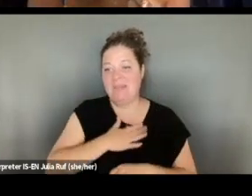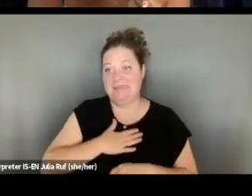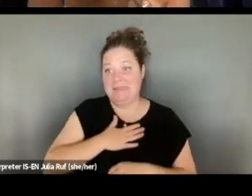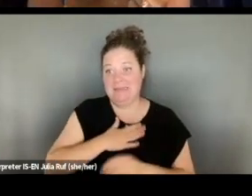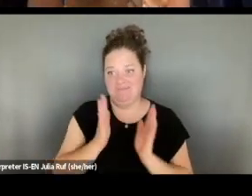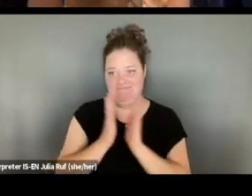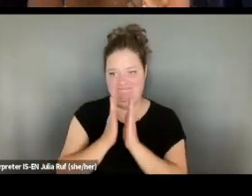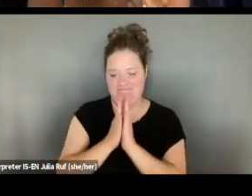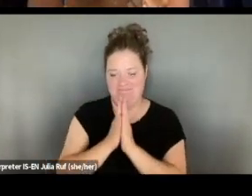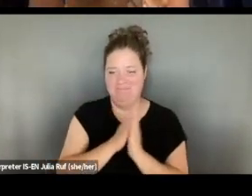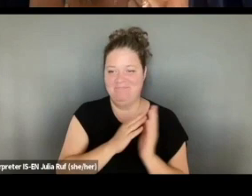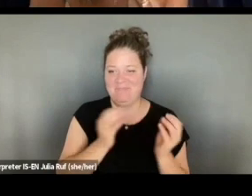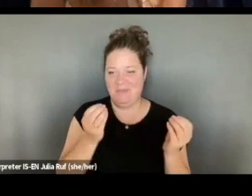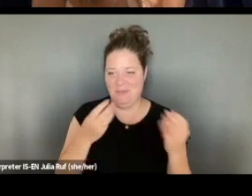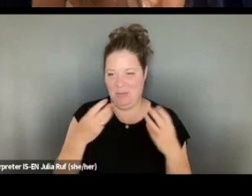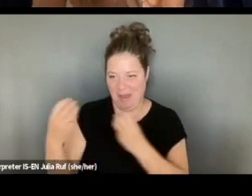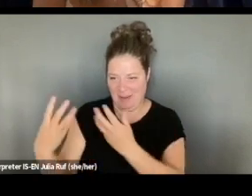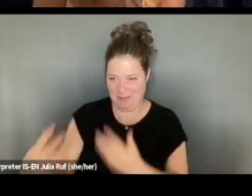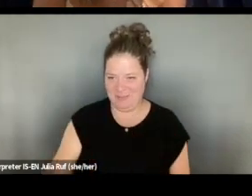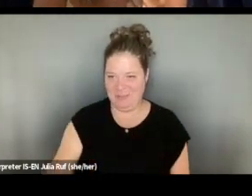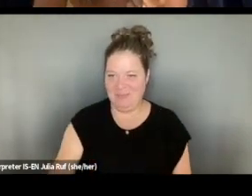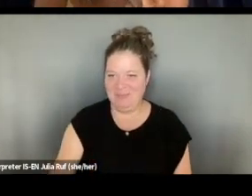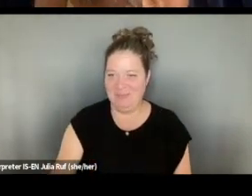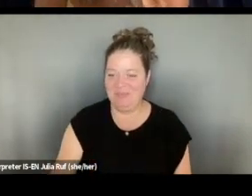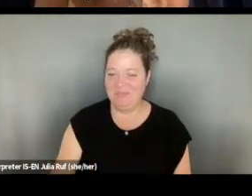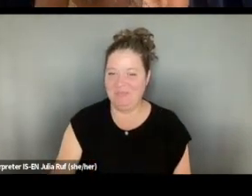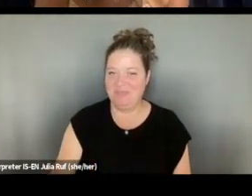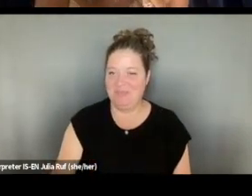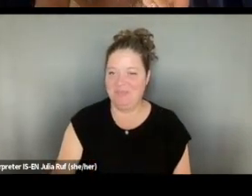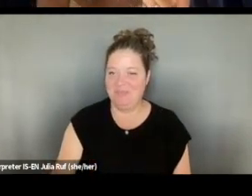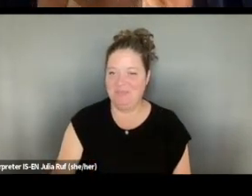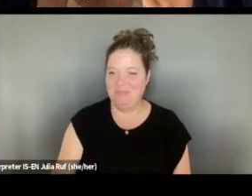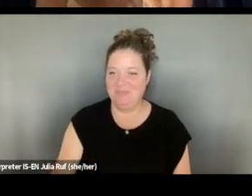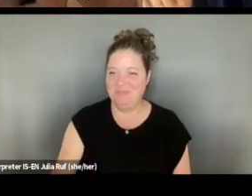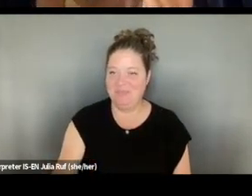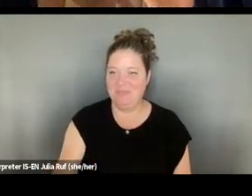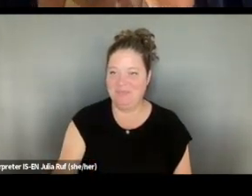us know.